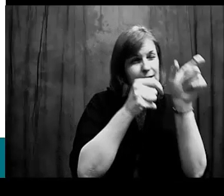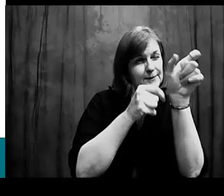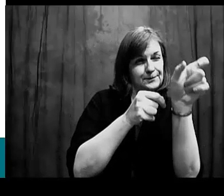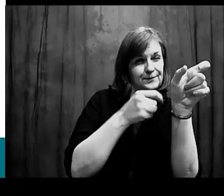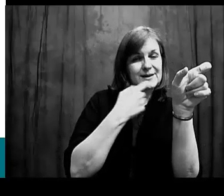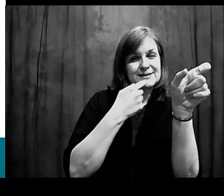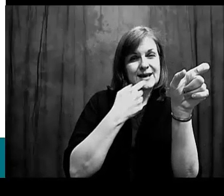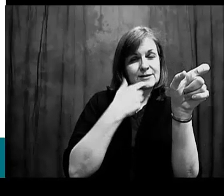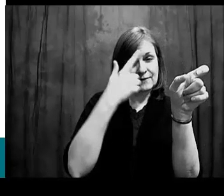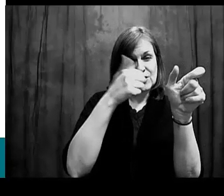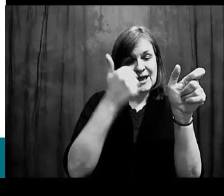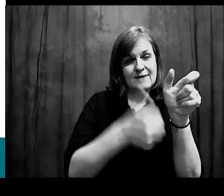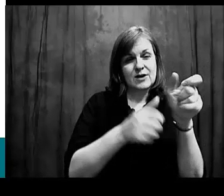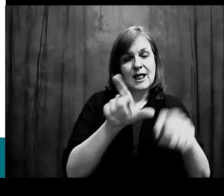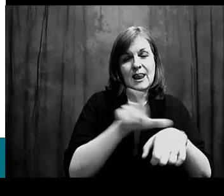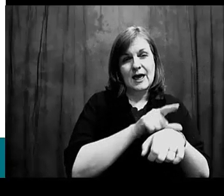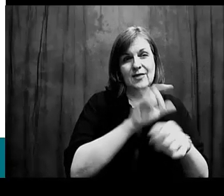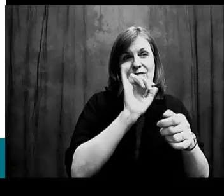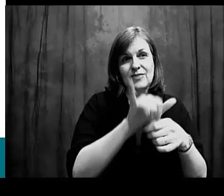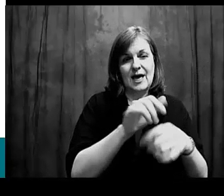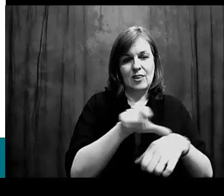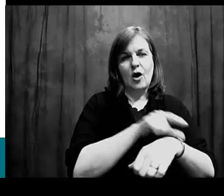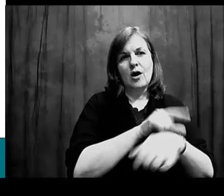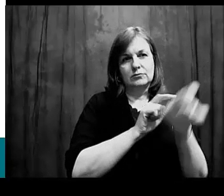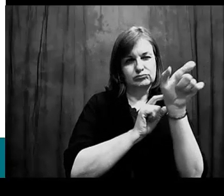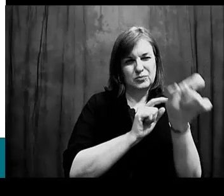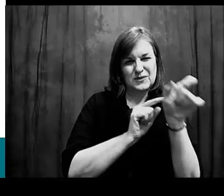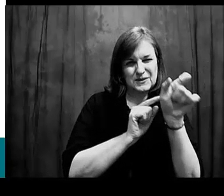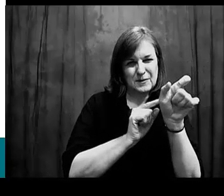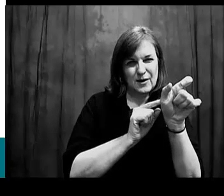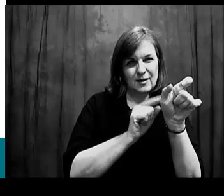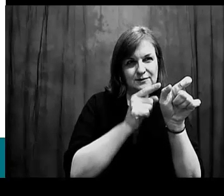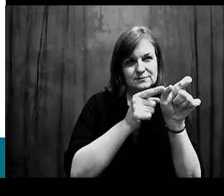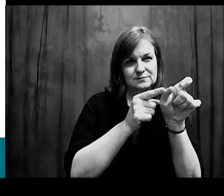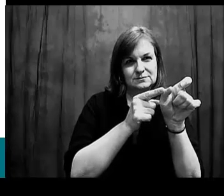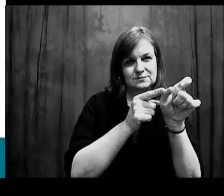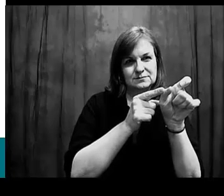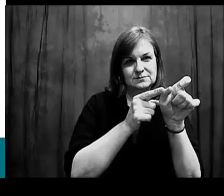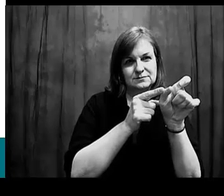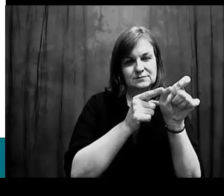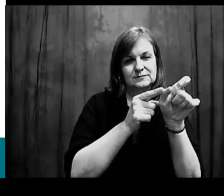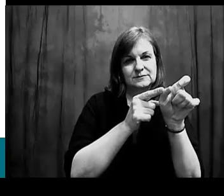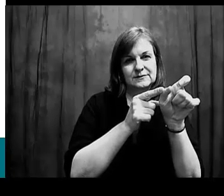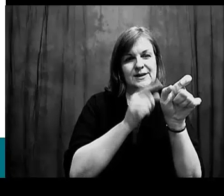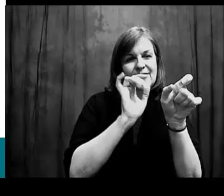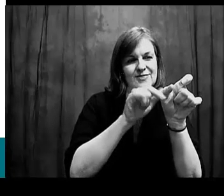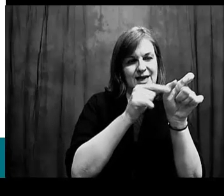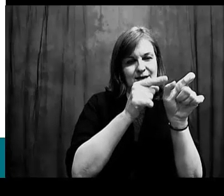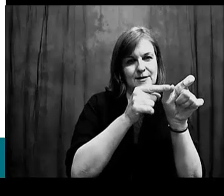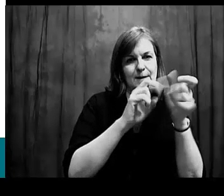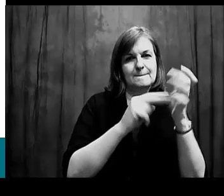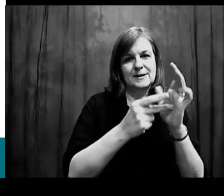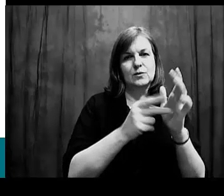for every length that is that long - that little tiny line